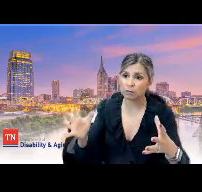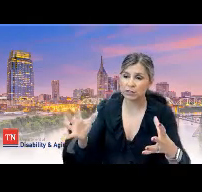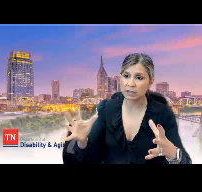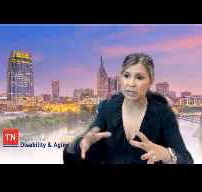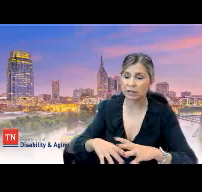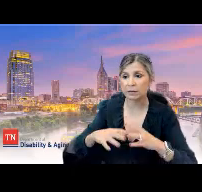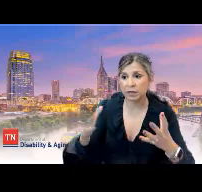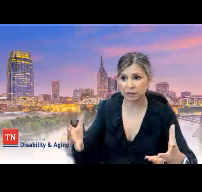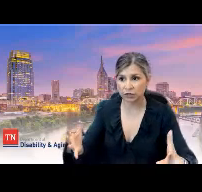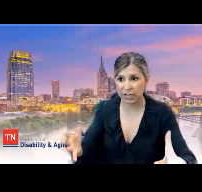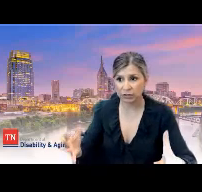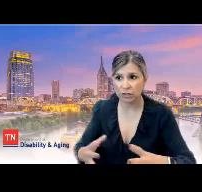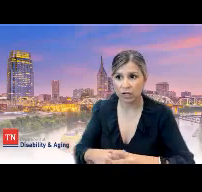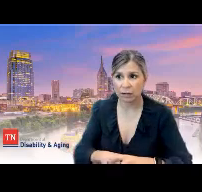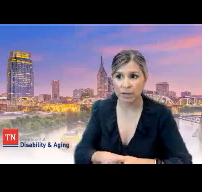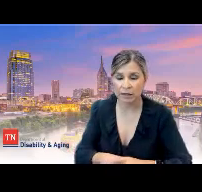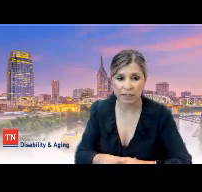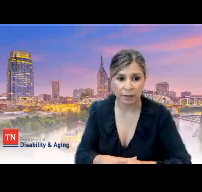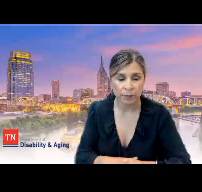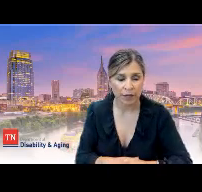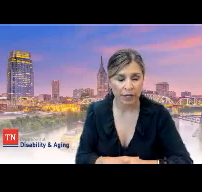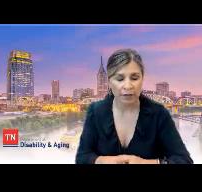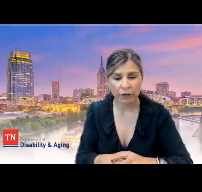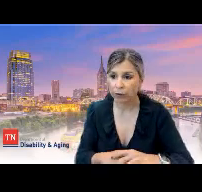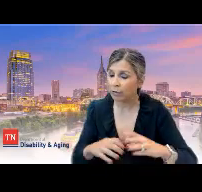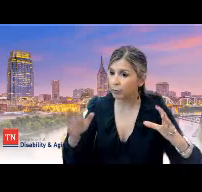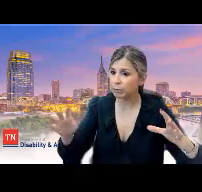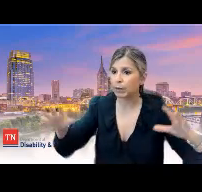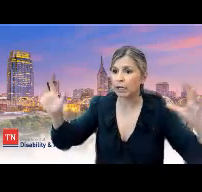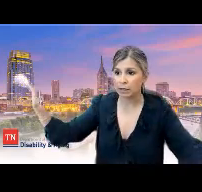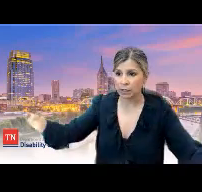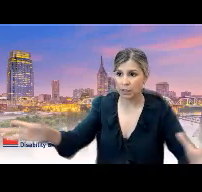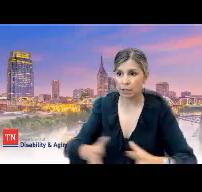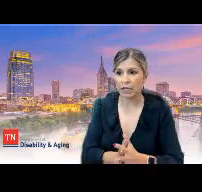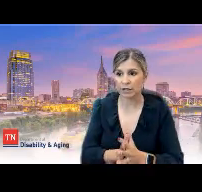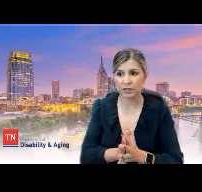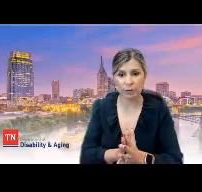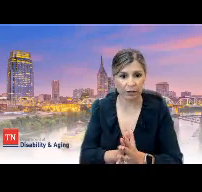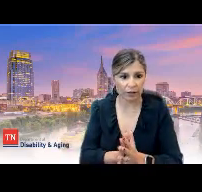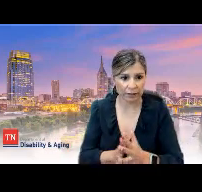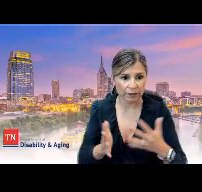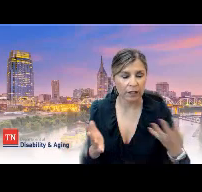Obviously some things have changed in the in the federal government, but it is still being funded.